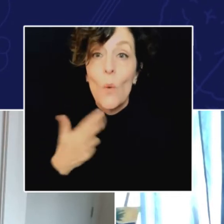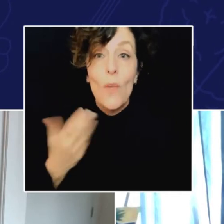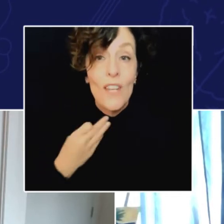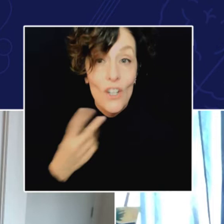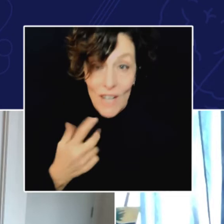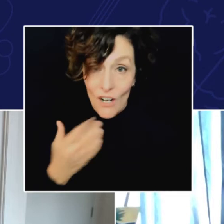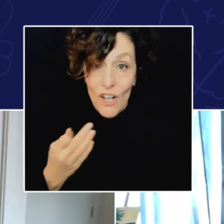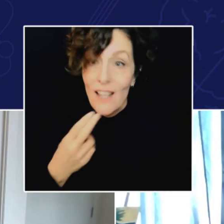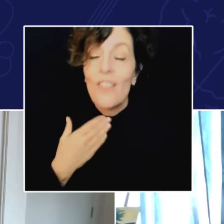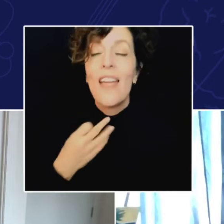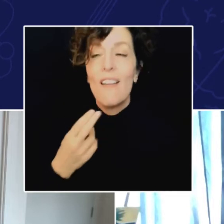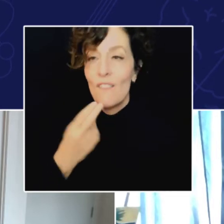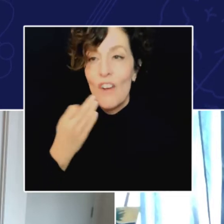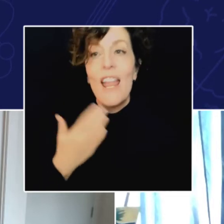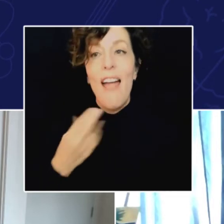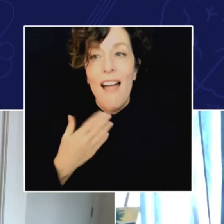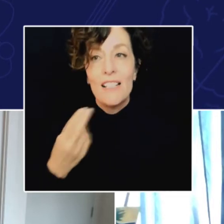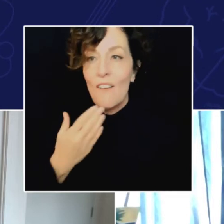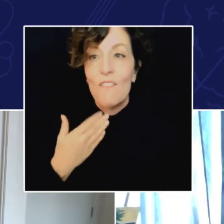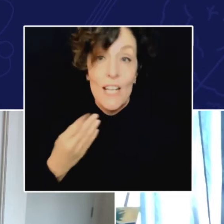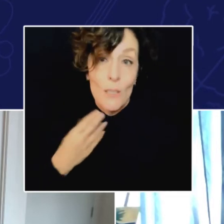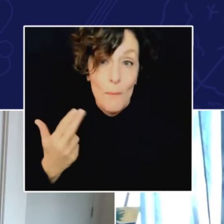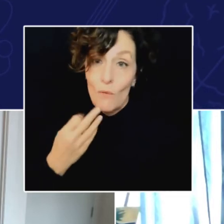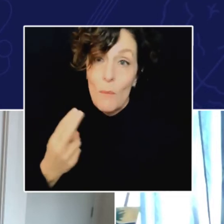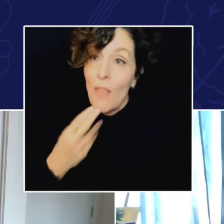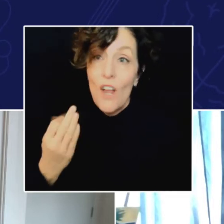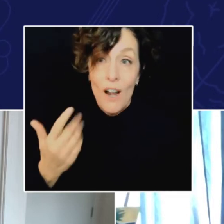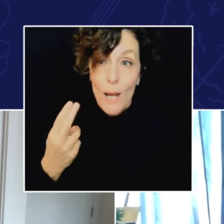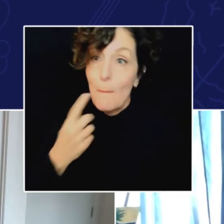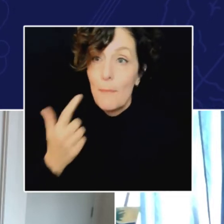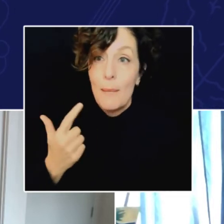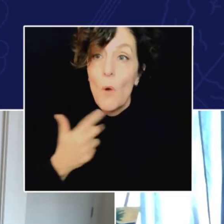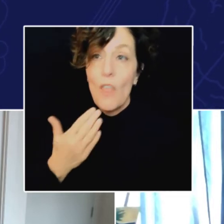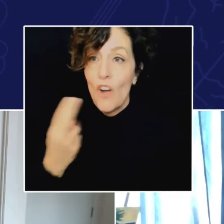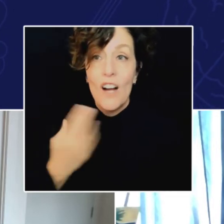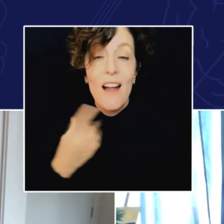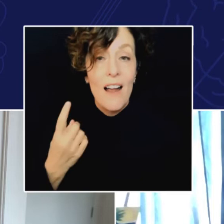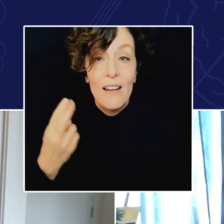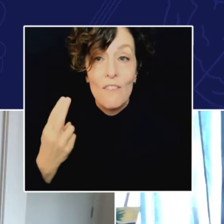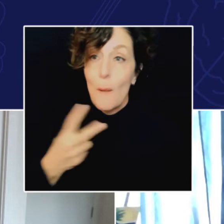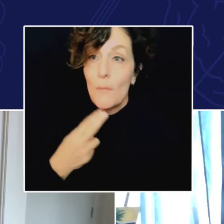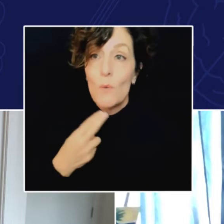They have a very active Facebook group, uh, and there's a lot of people in there with all kinds of communication backgrounds.